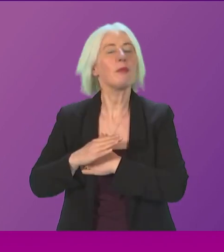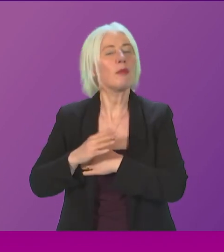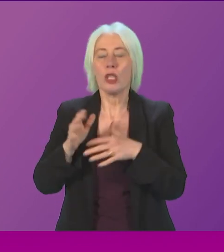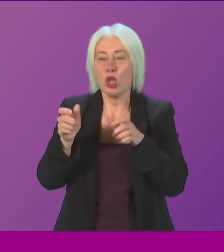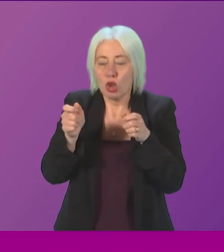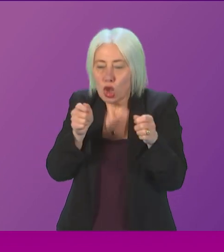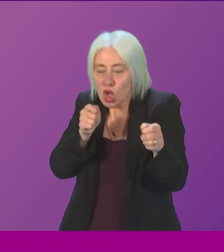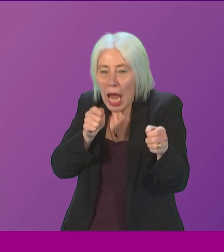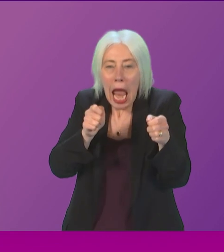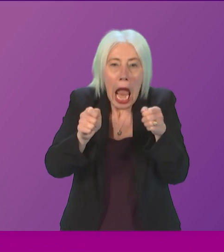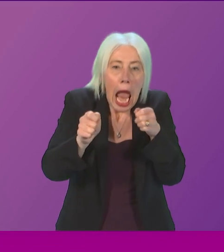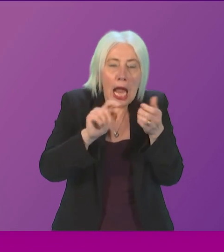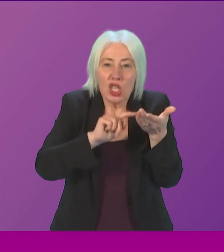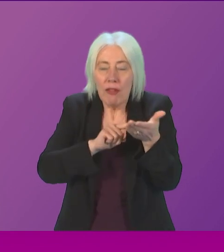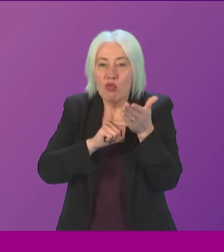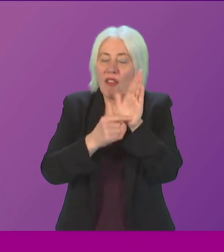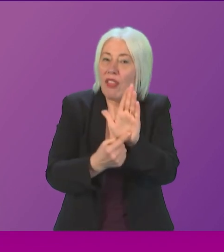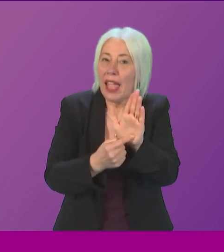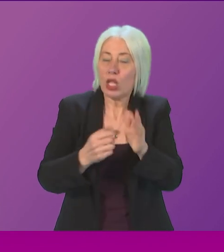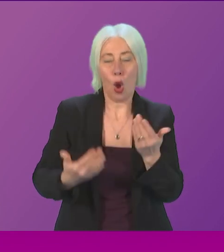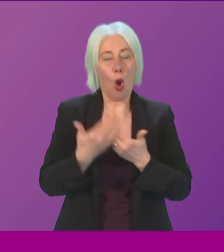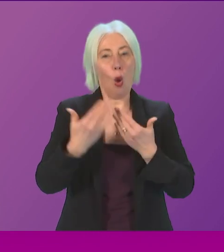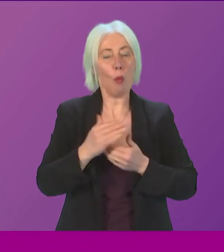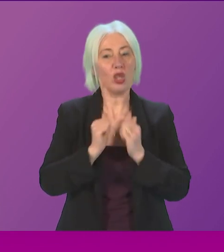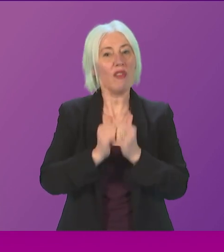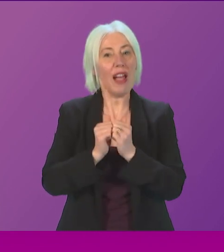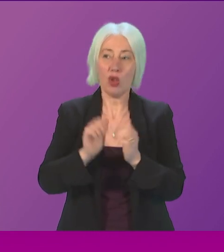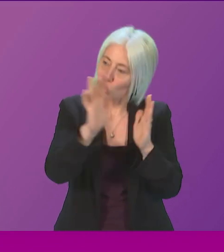and evolves to reflect our whole country’s modern values.